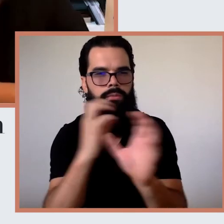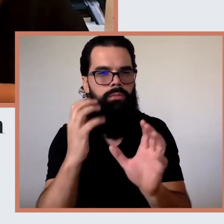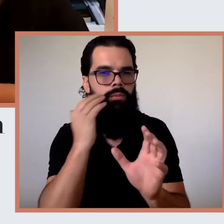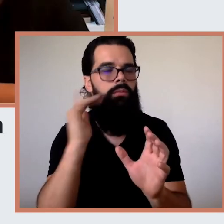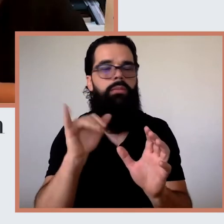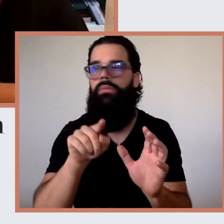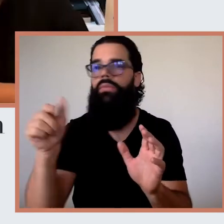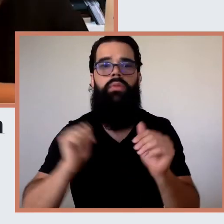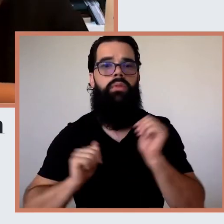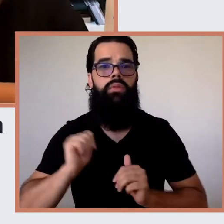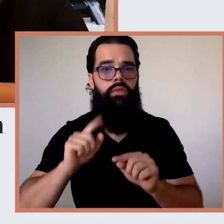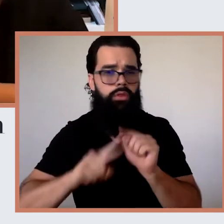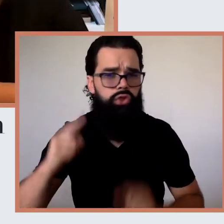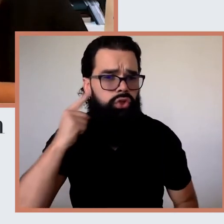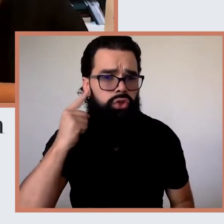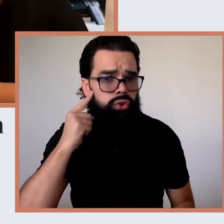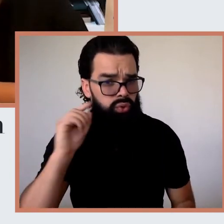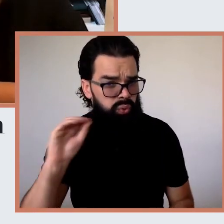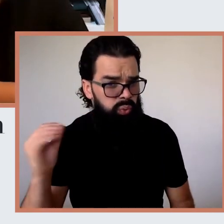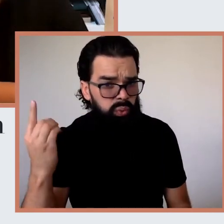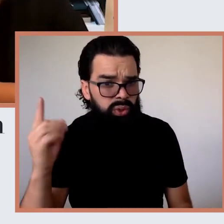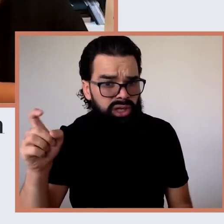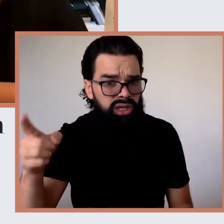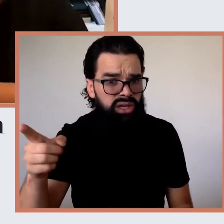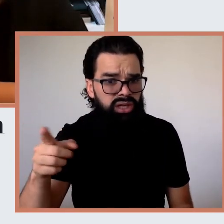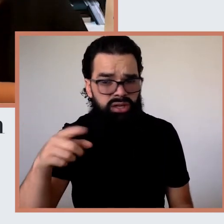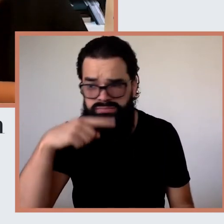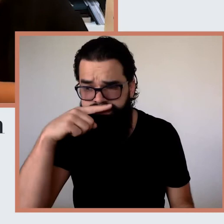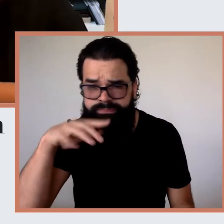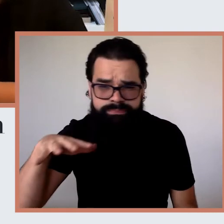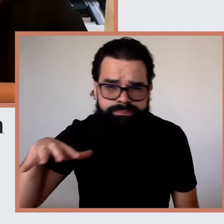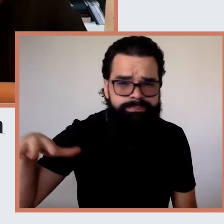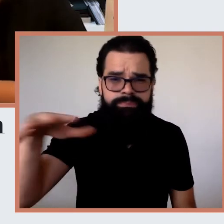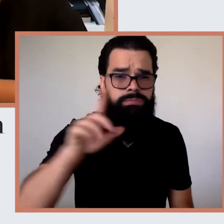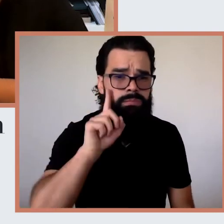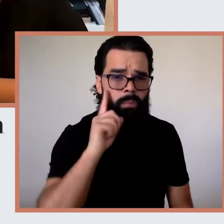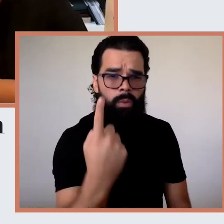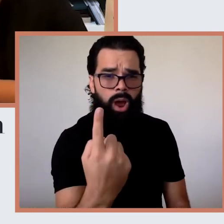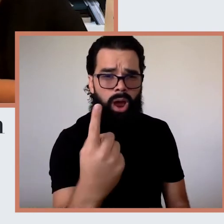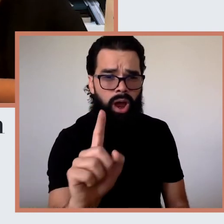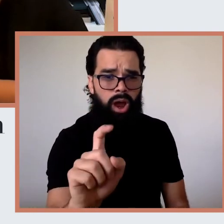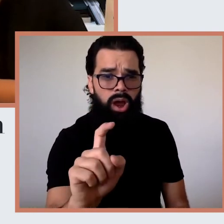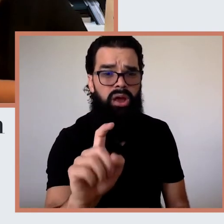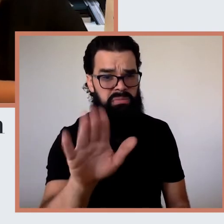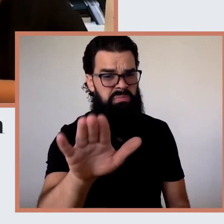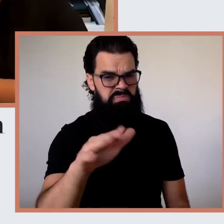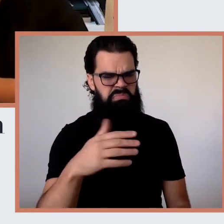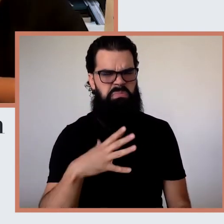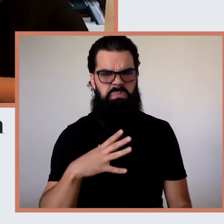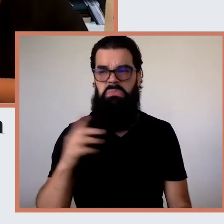In other words, there are no other actors who can't hear. I would say, may I,